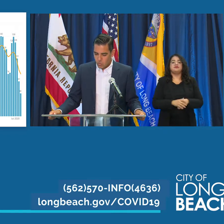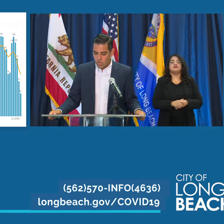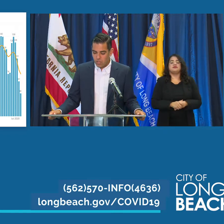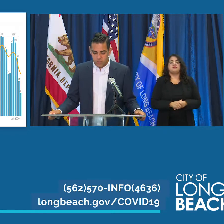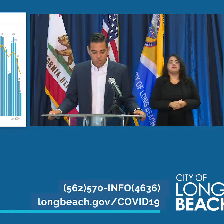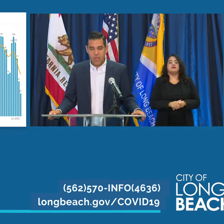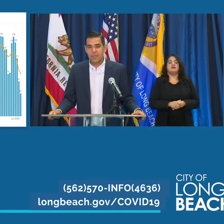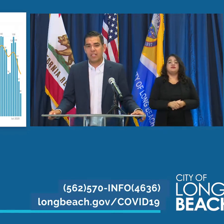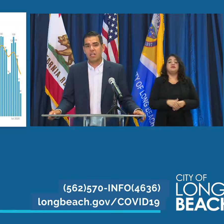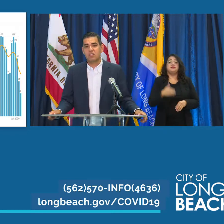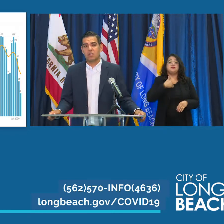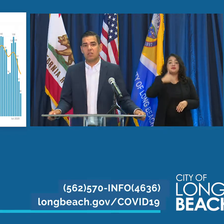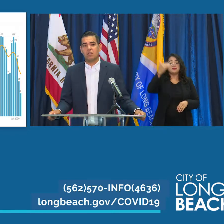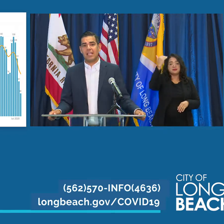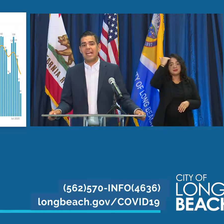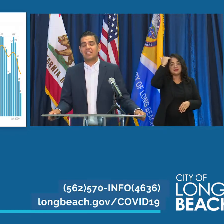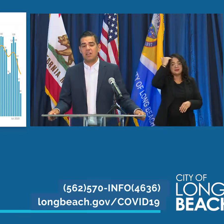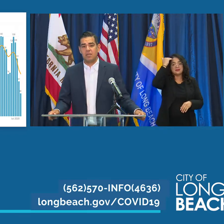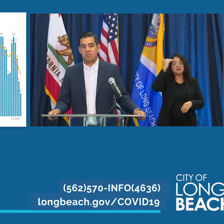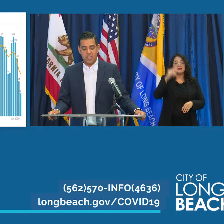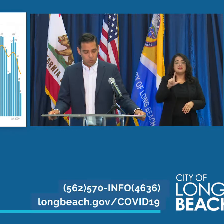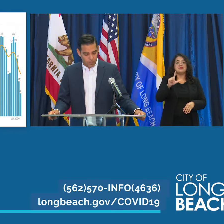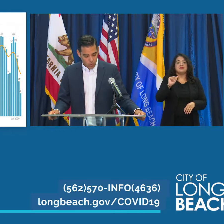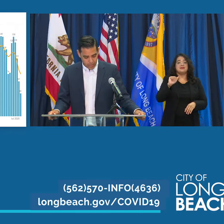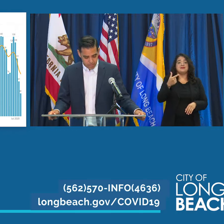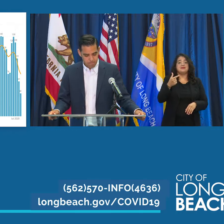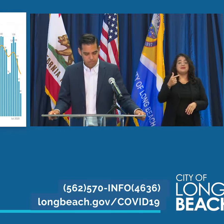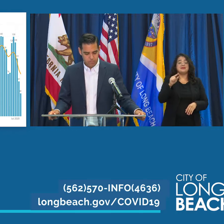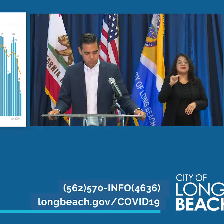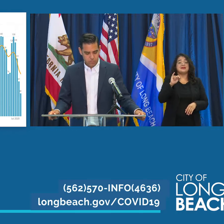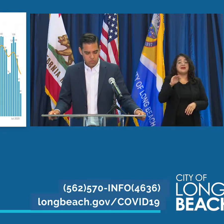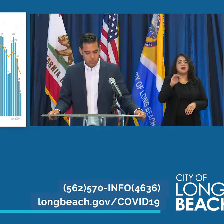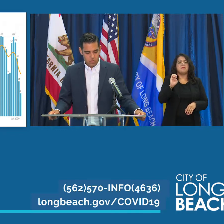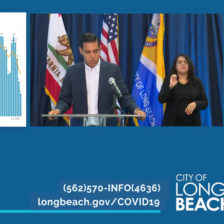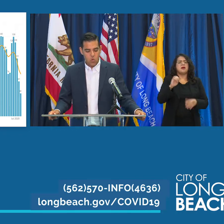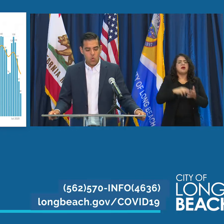We also know that because of lag times in reporting,